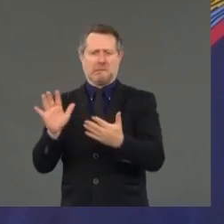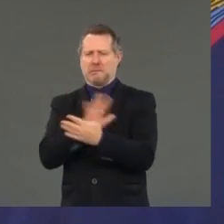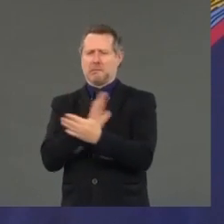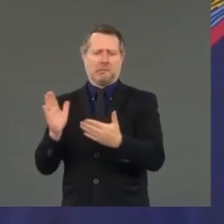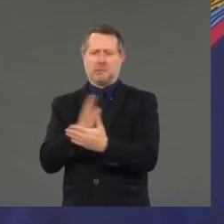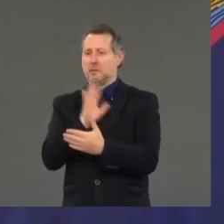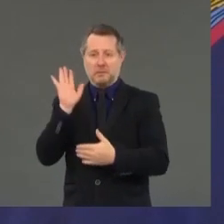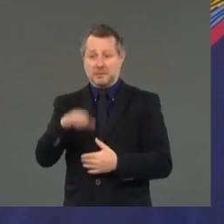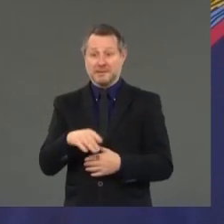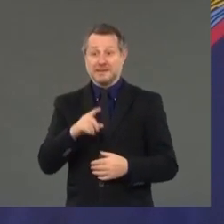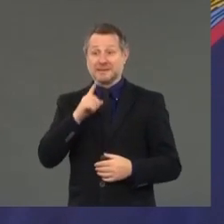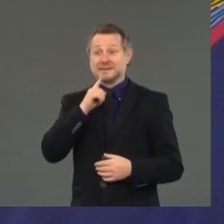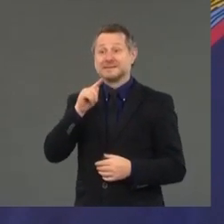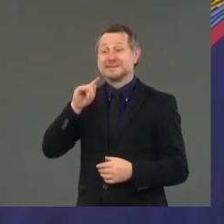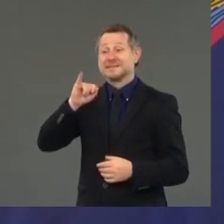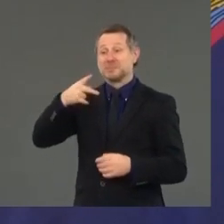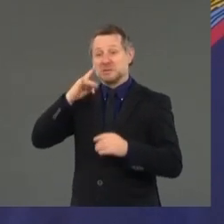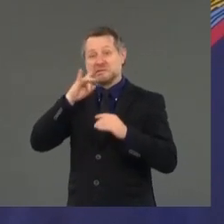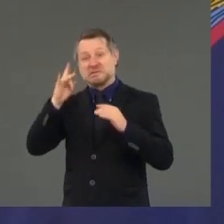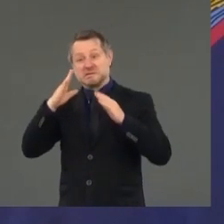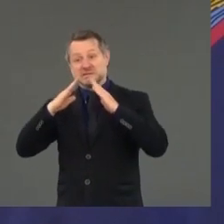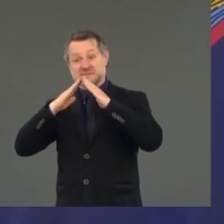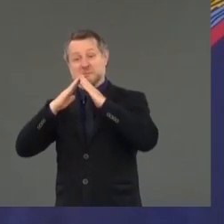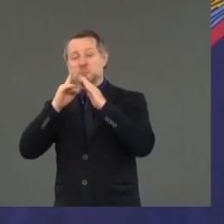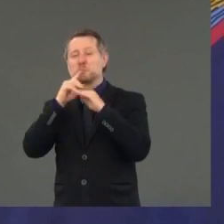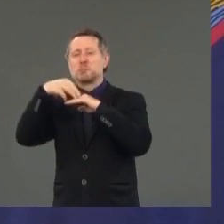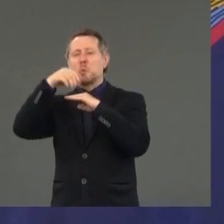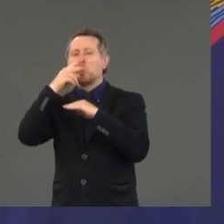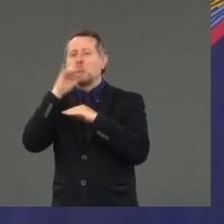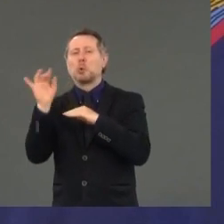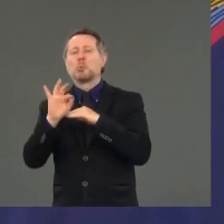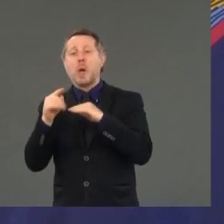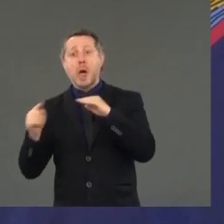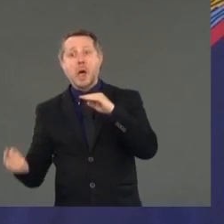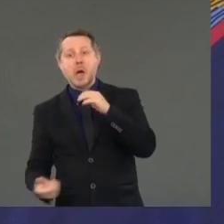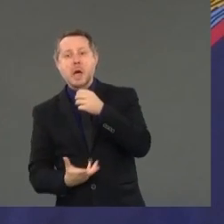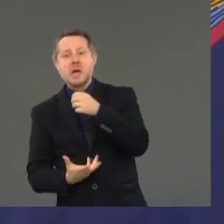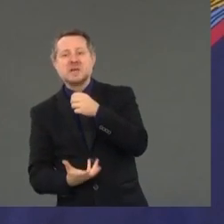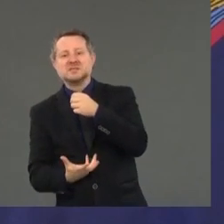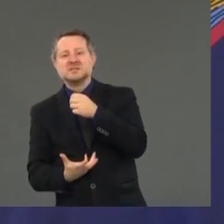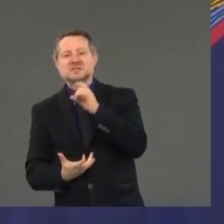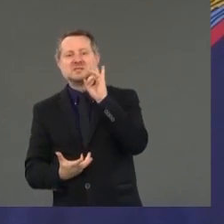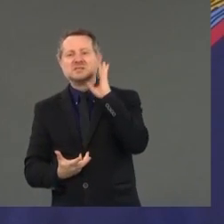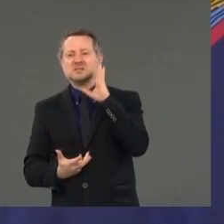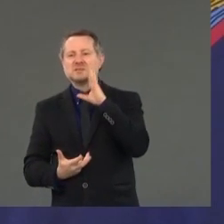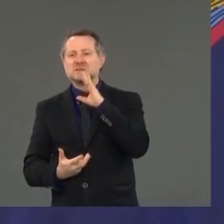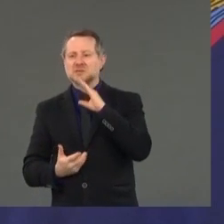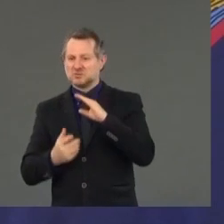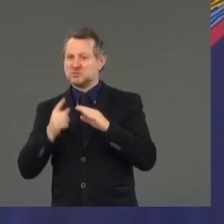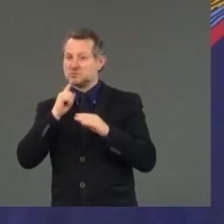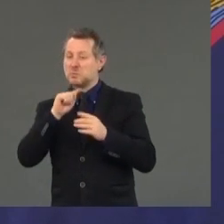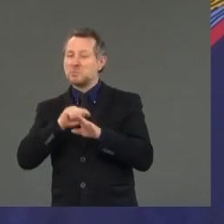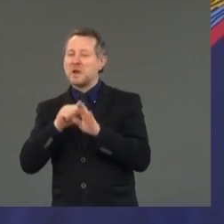TIME ALL BLURS FOR ME IN THIS. TIP OF THE ICEBERG WAS RIGHT